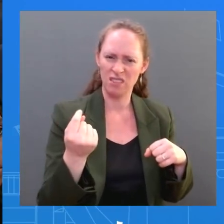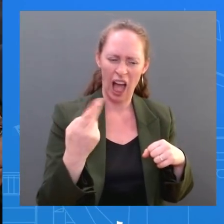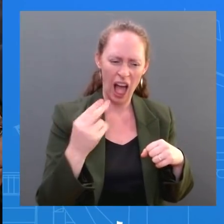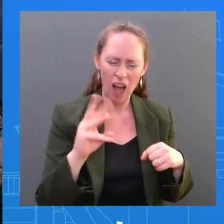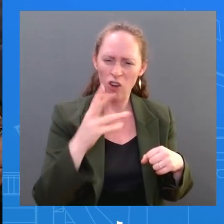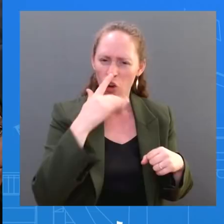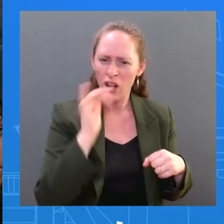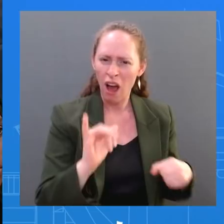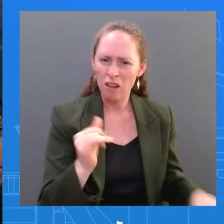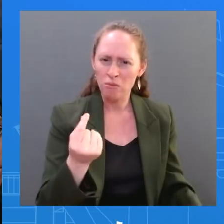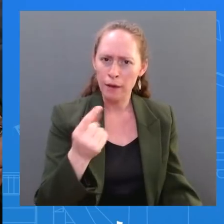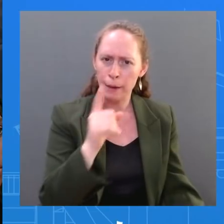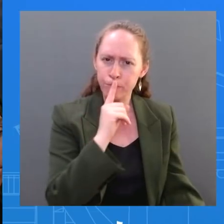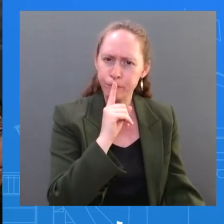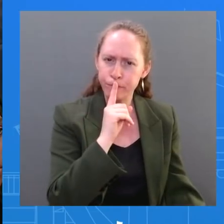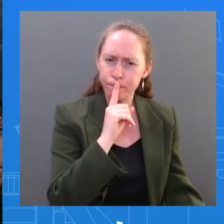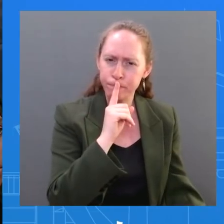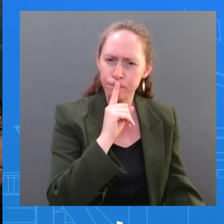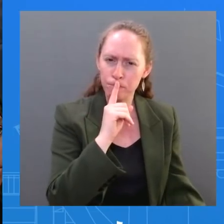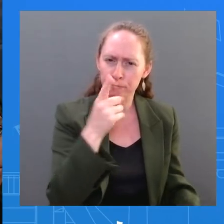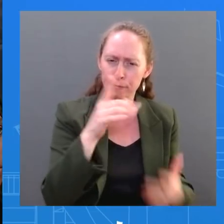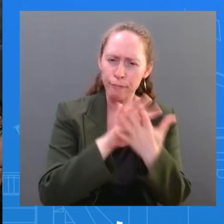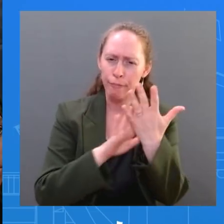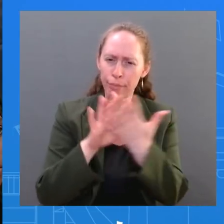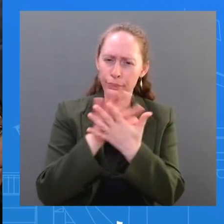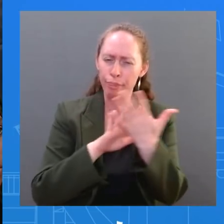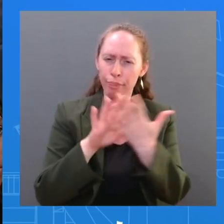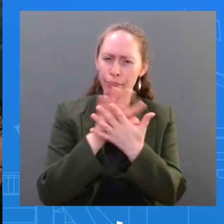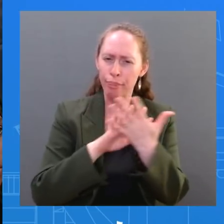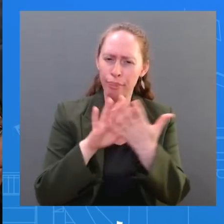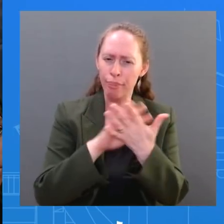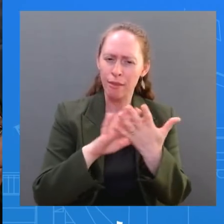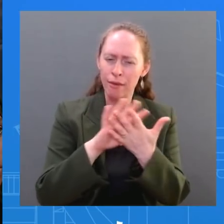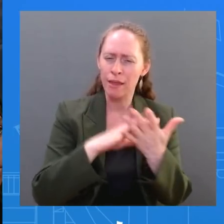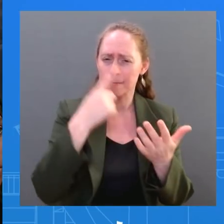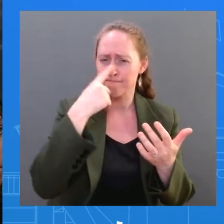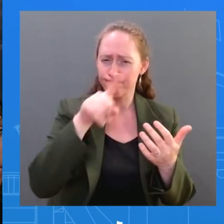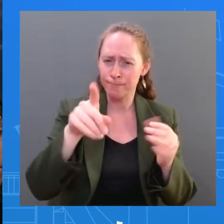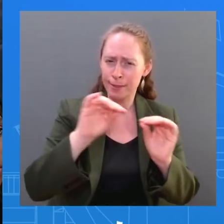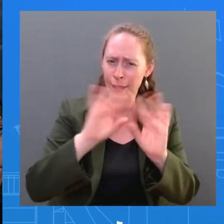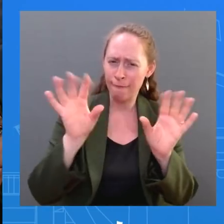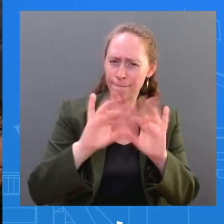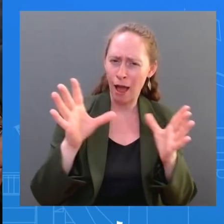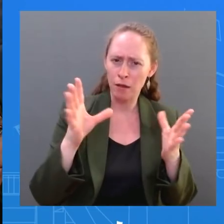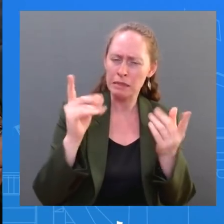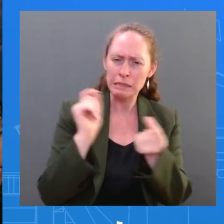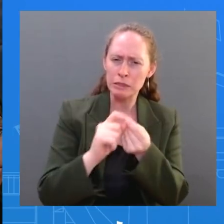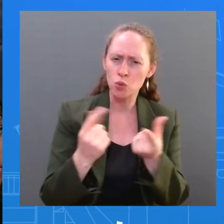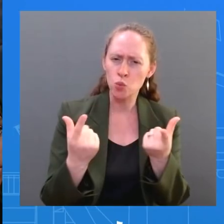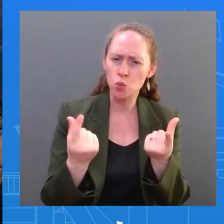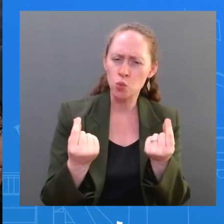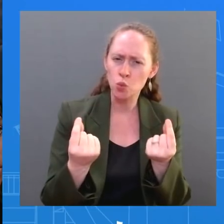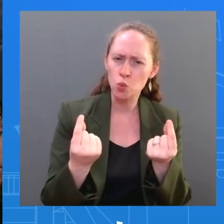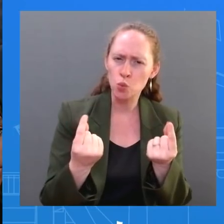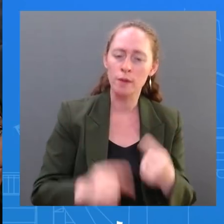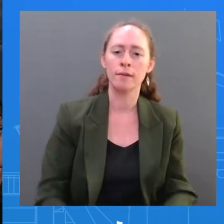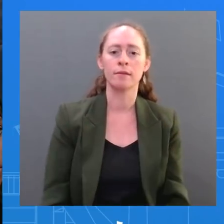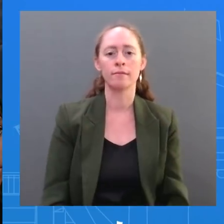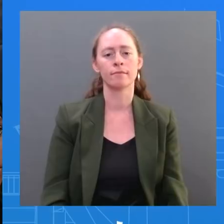or isn't it just repeating what the President said two weeks ago that he wanted to do but has already, both he and -- he and Mr. Becerra have both said